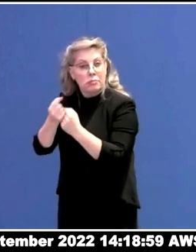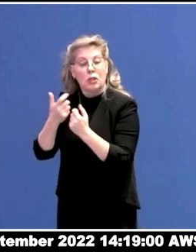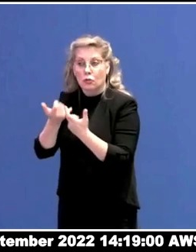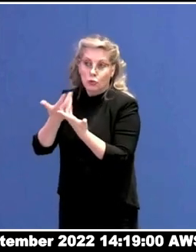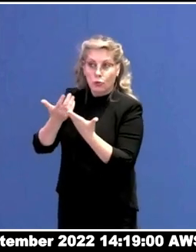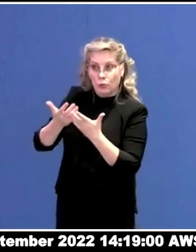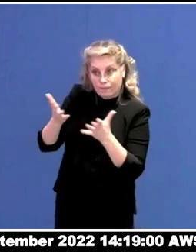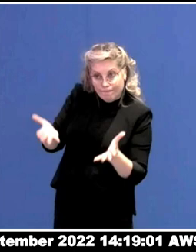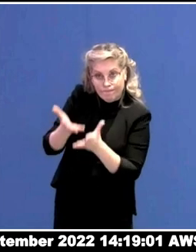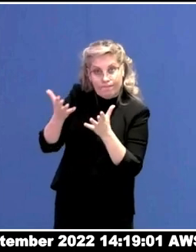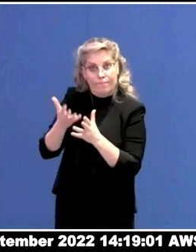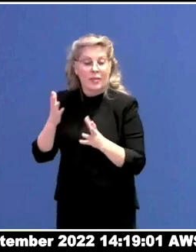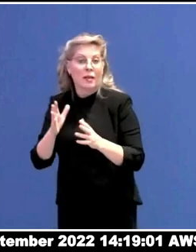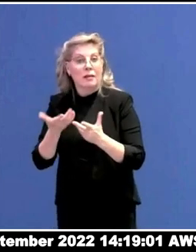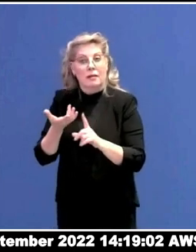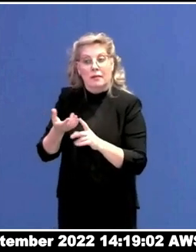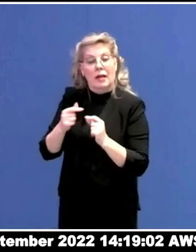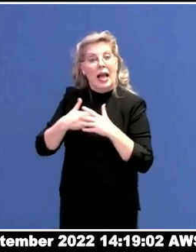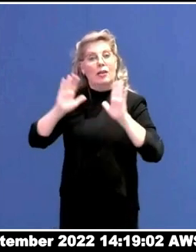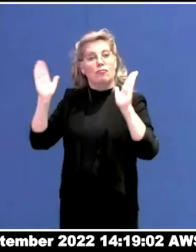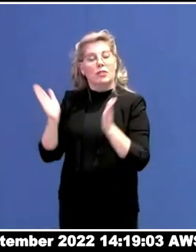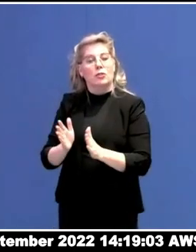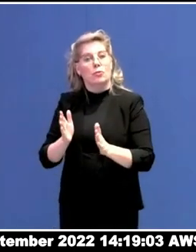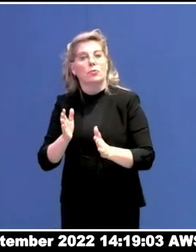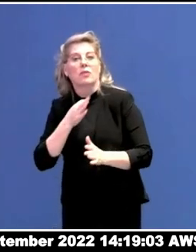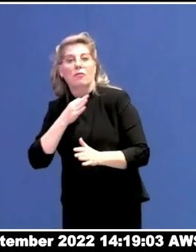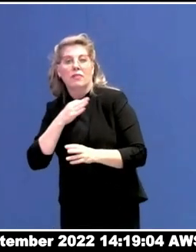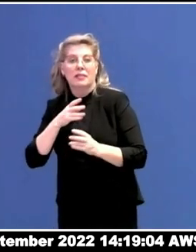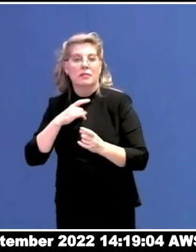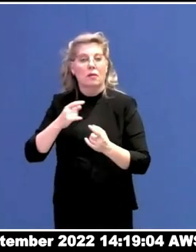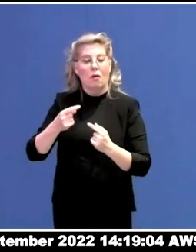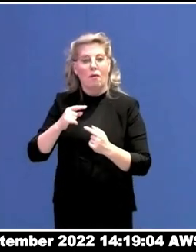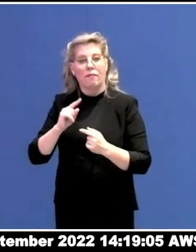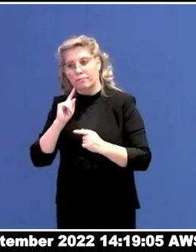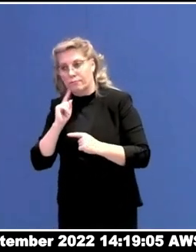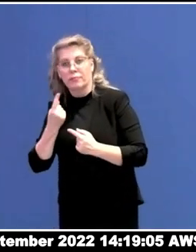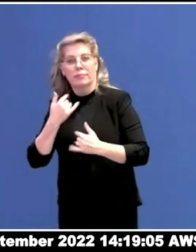We need to have more staff that are First Nations people in mental health teams servicing prisons.